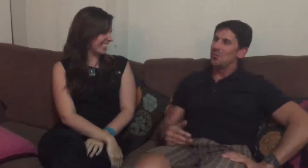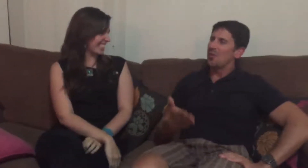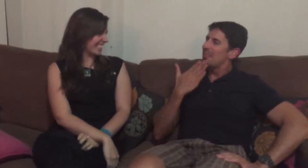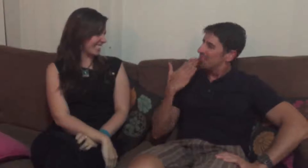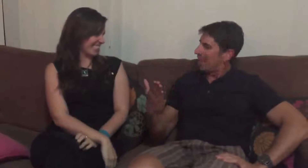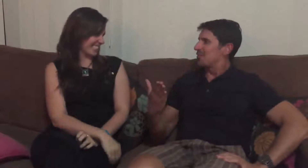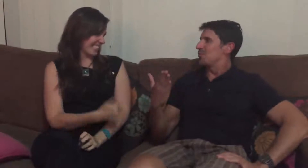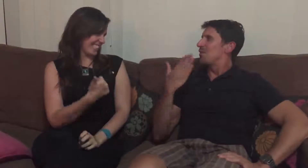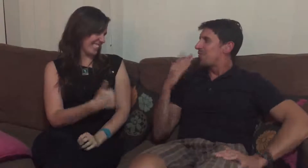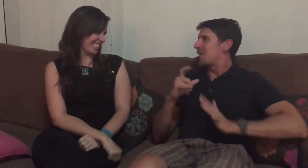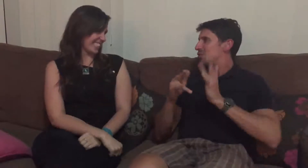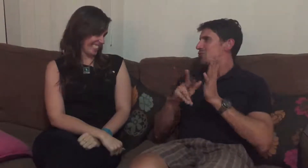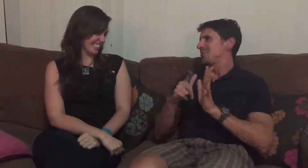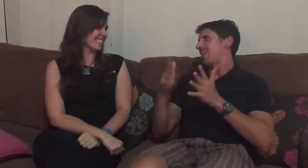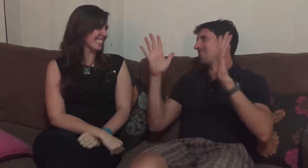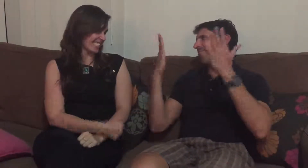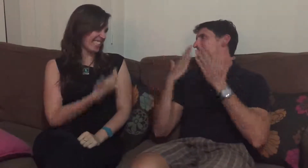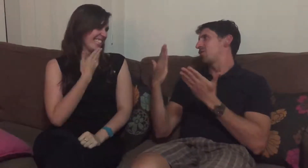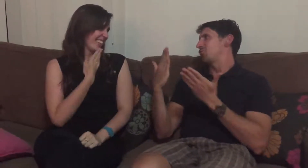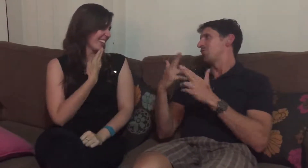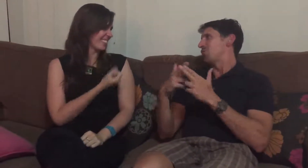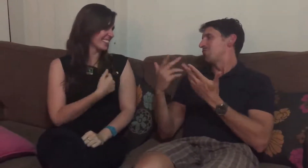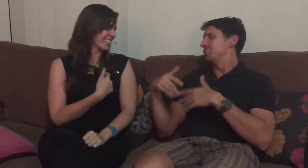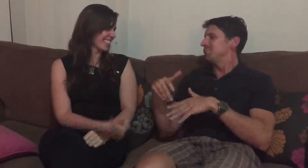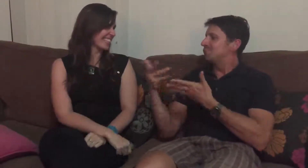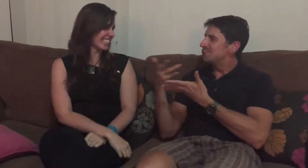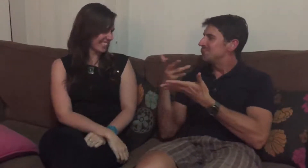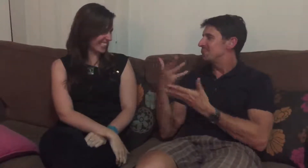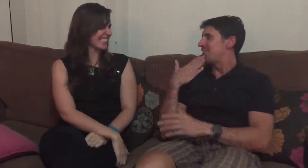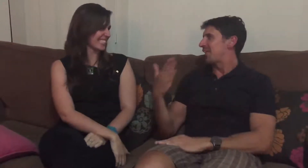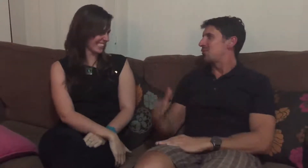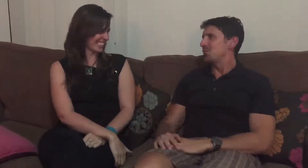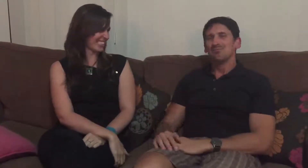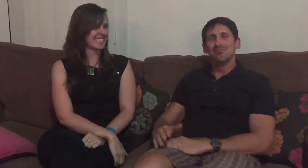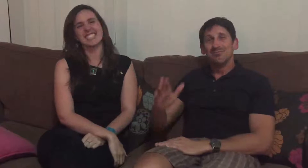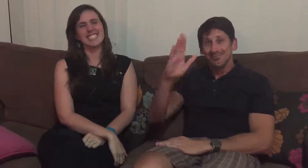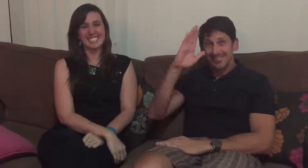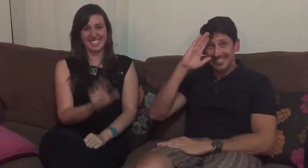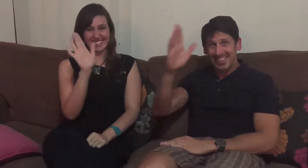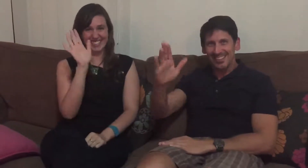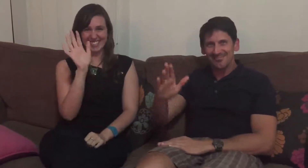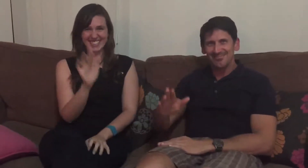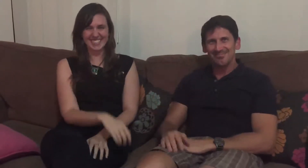Thank you very much, thank you for the discussion. It's been wonderful. Bye for now.